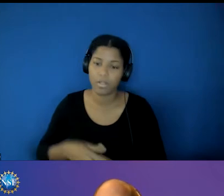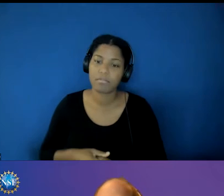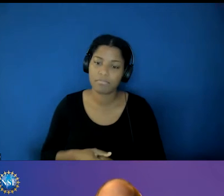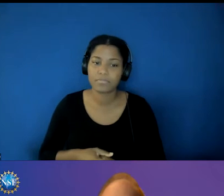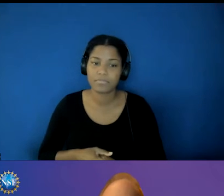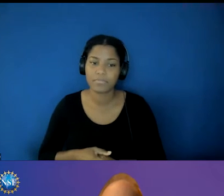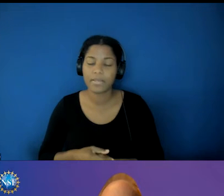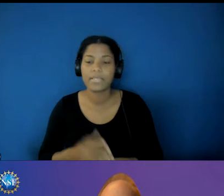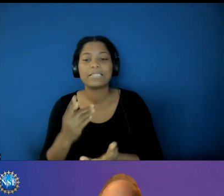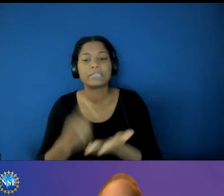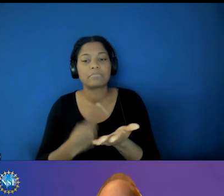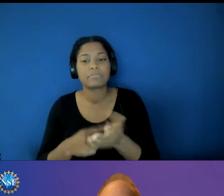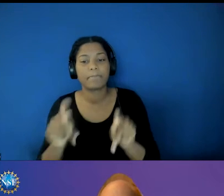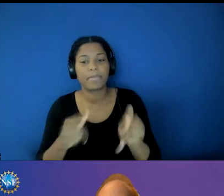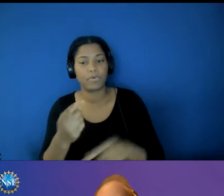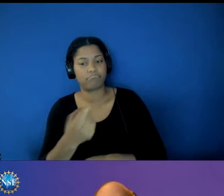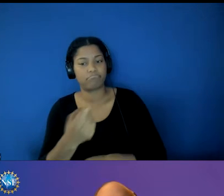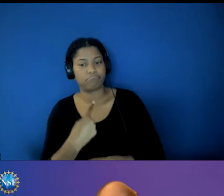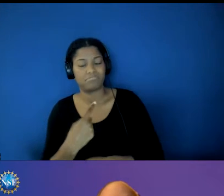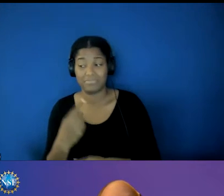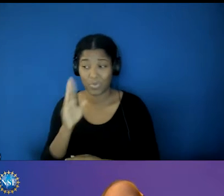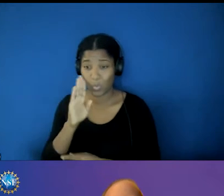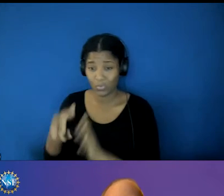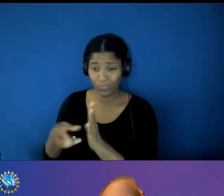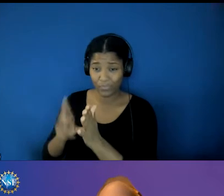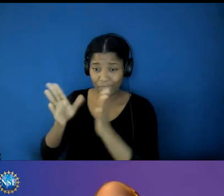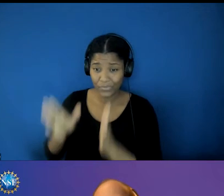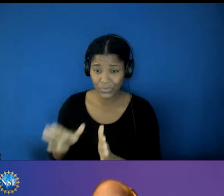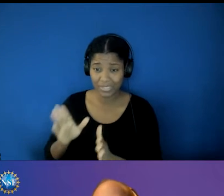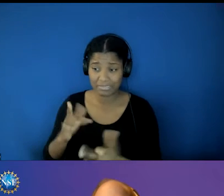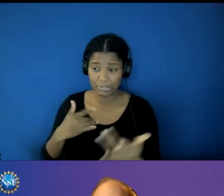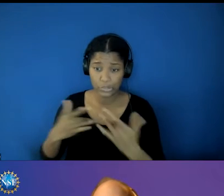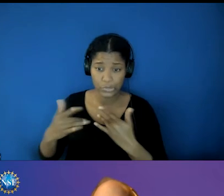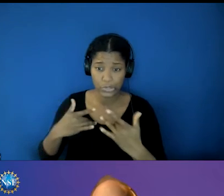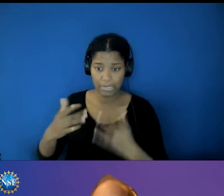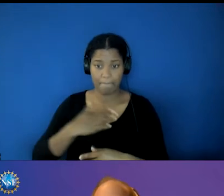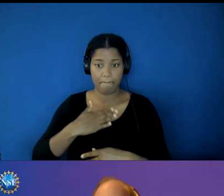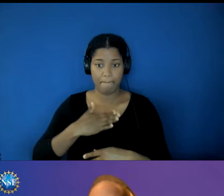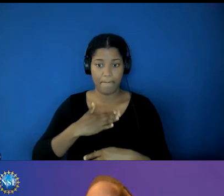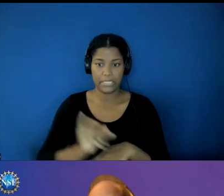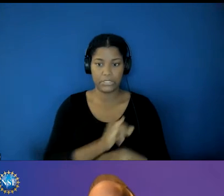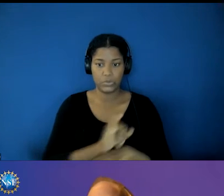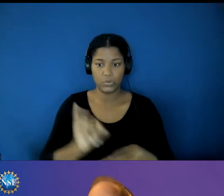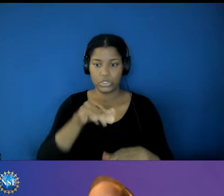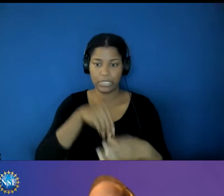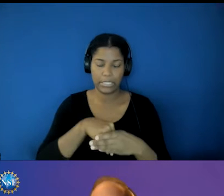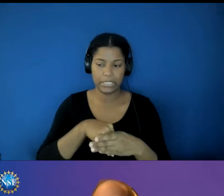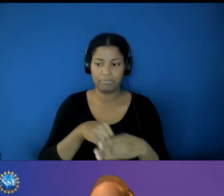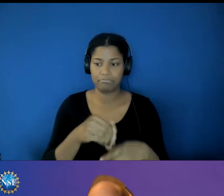"Will reviewers be concerned that, my institution is located in a geographically isolated region?"